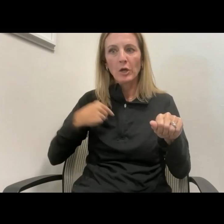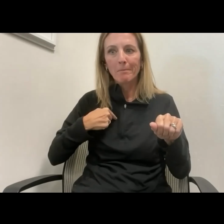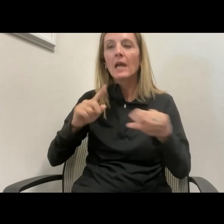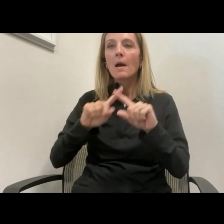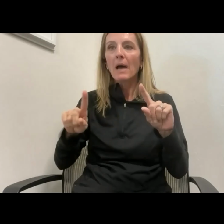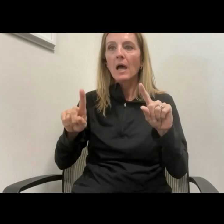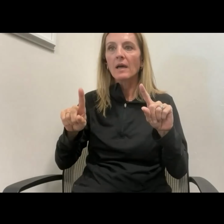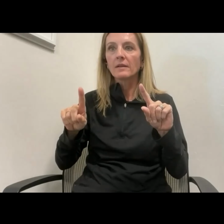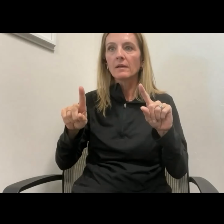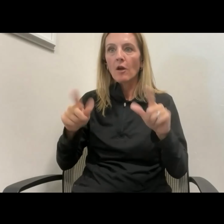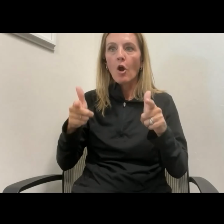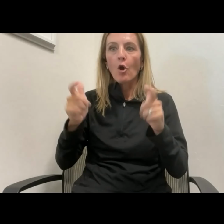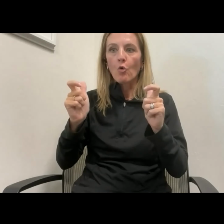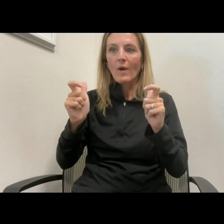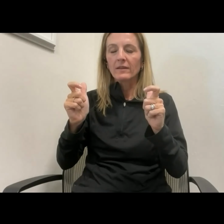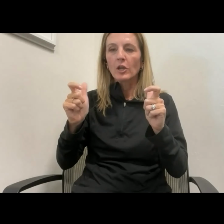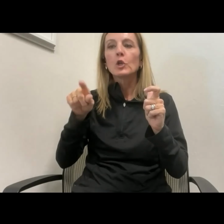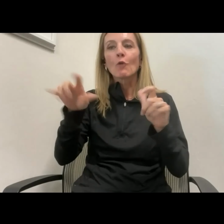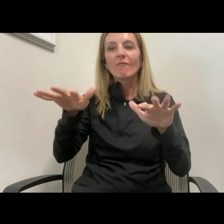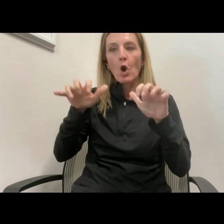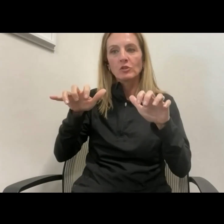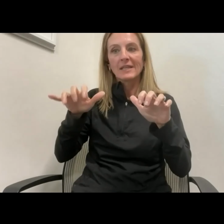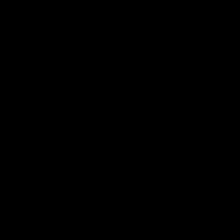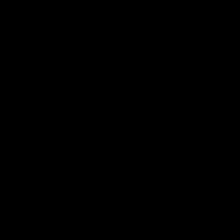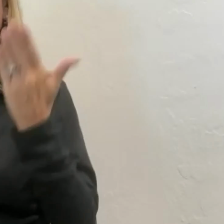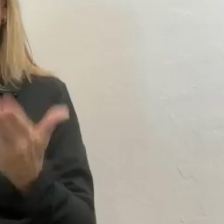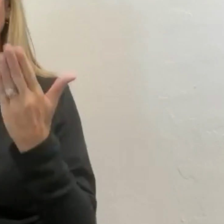On our screen you are frozen. You might want to try turning off your video for a second